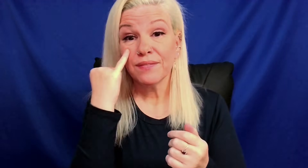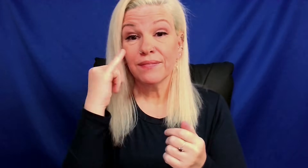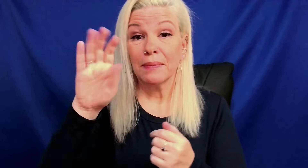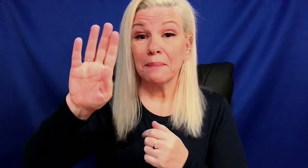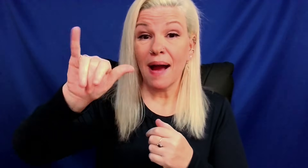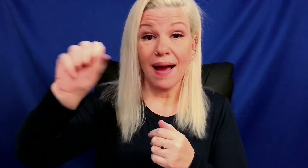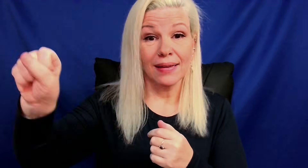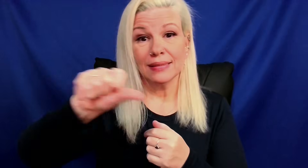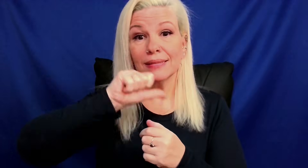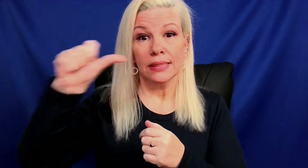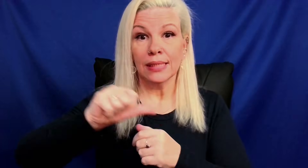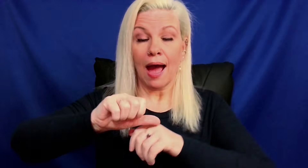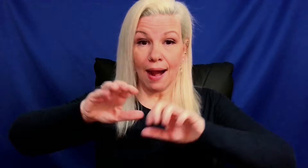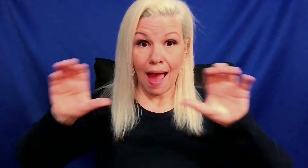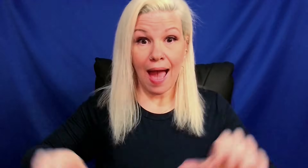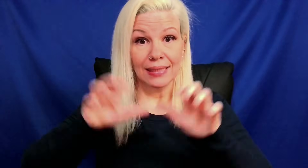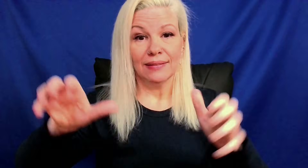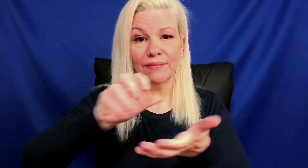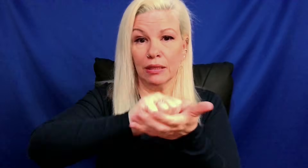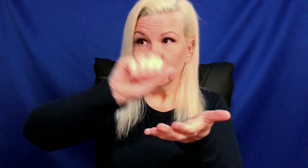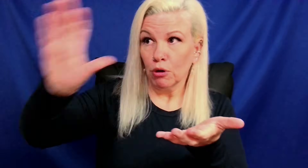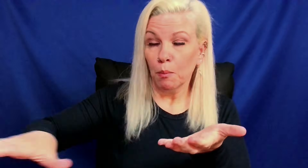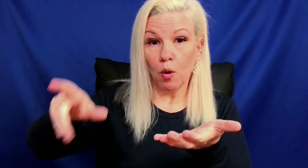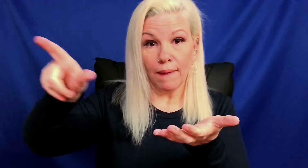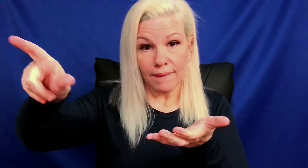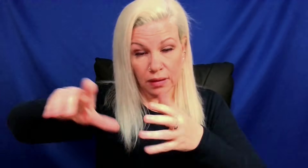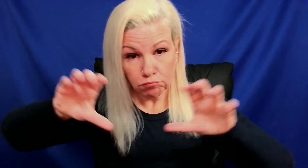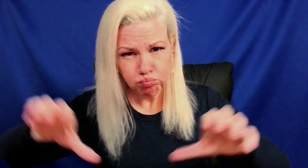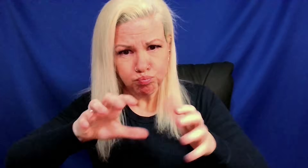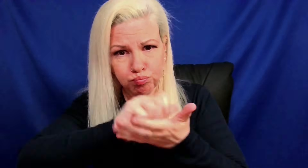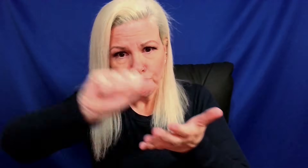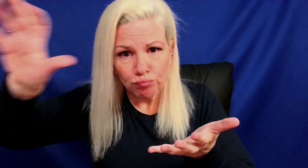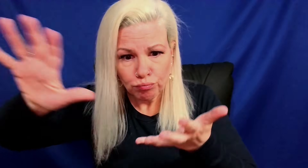And if bias is not actively removed, then people can fail.